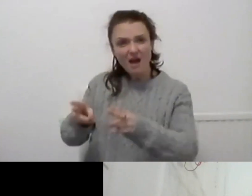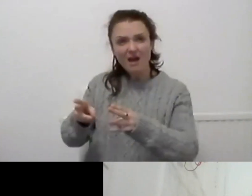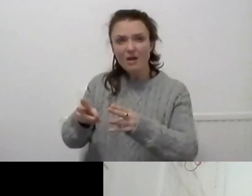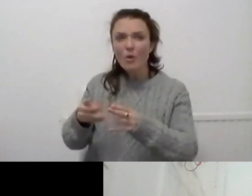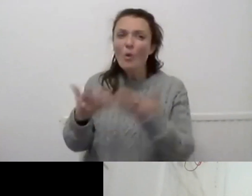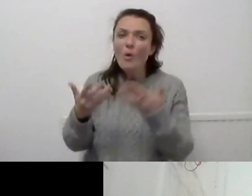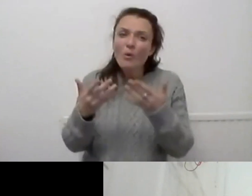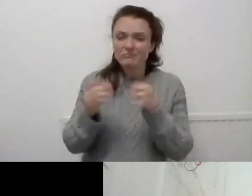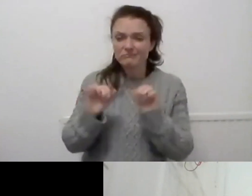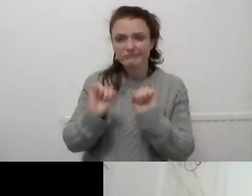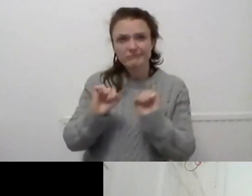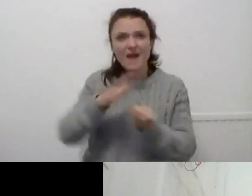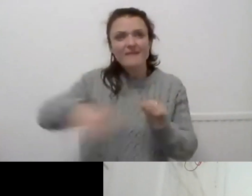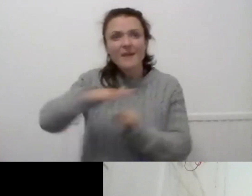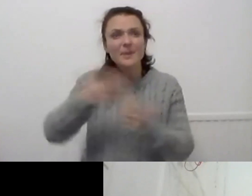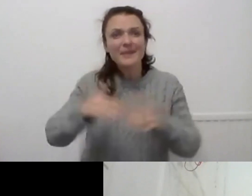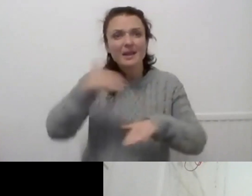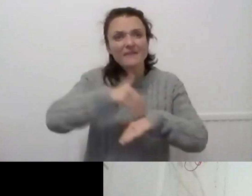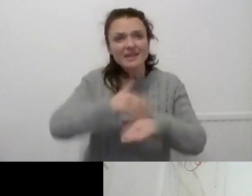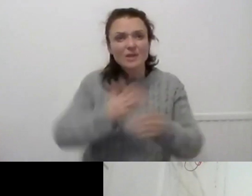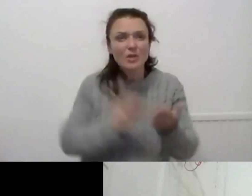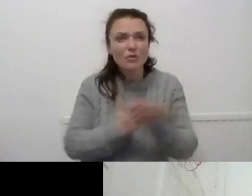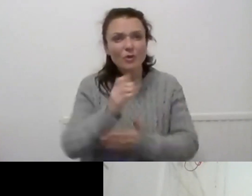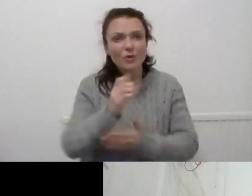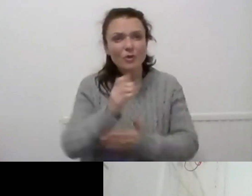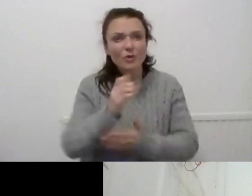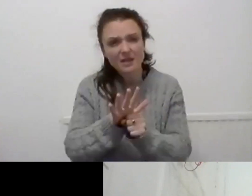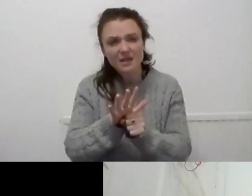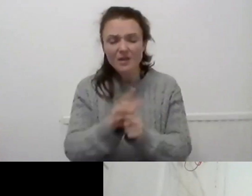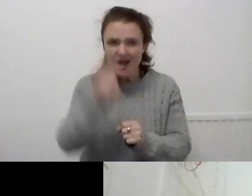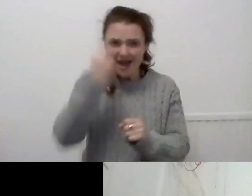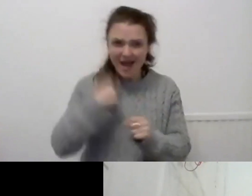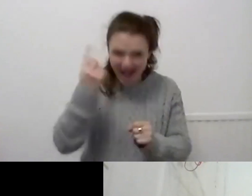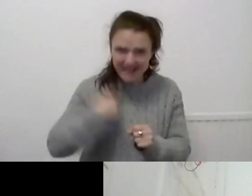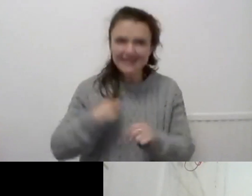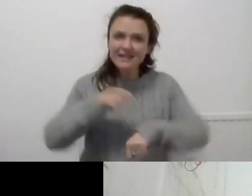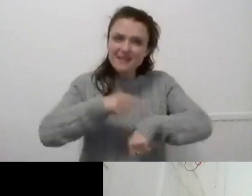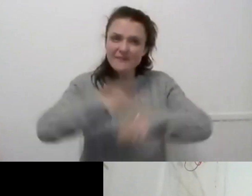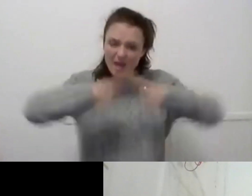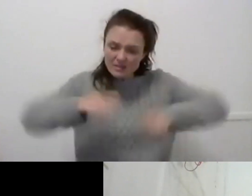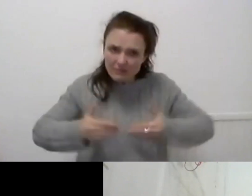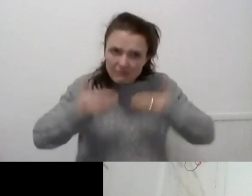I think it's time for us to move on. And trust our scientists. They are our scientists, they